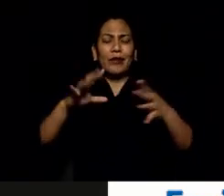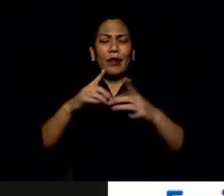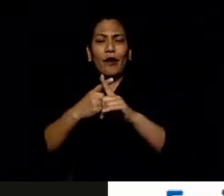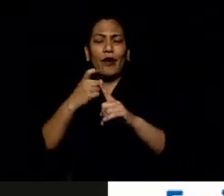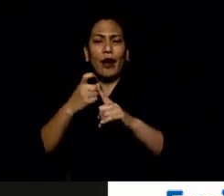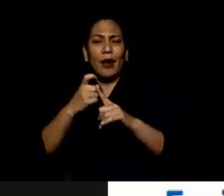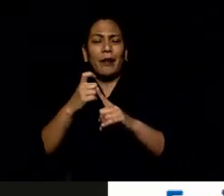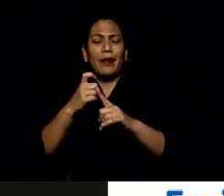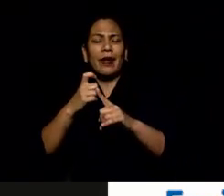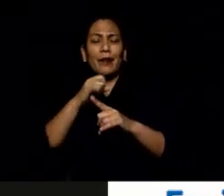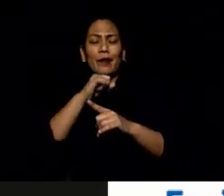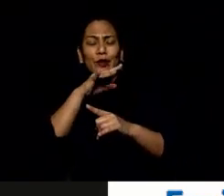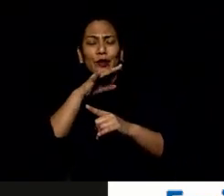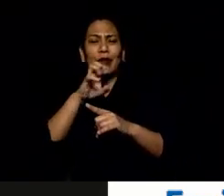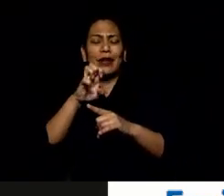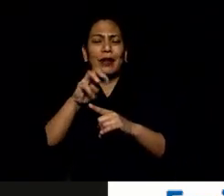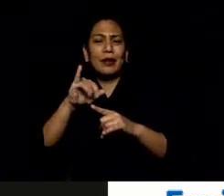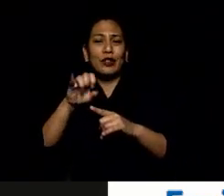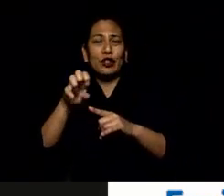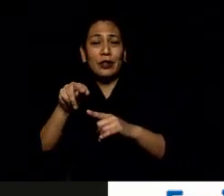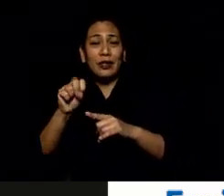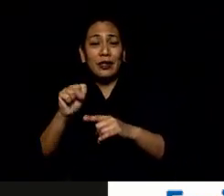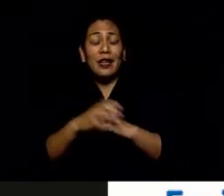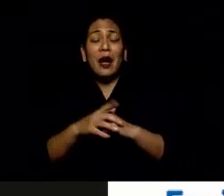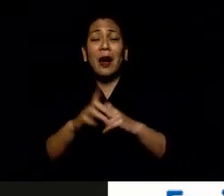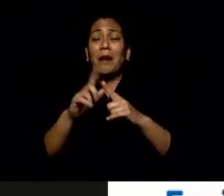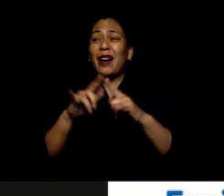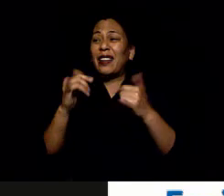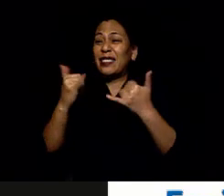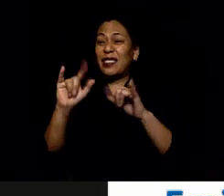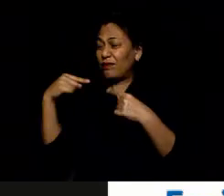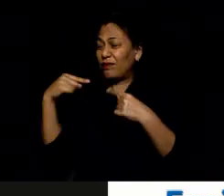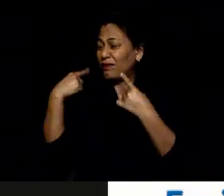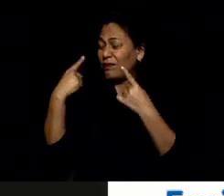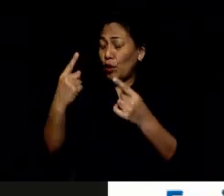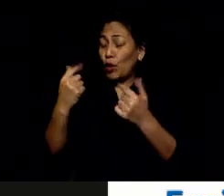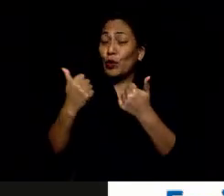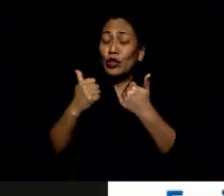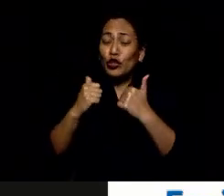Despite all our efforts to date on a global scale, we aren't succeeding.